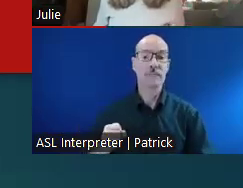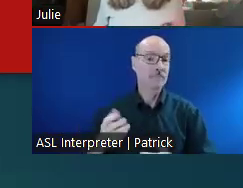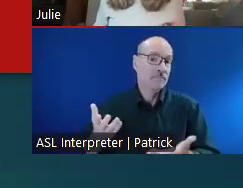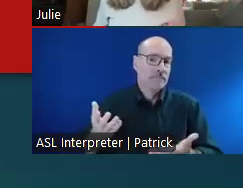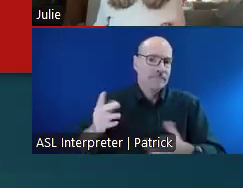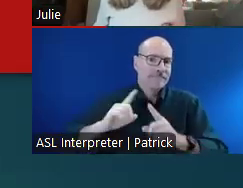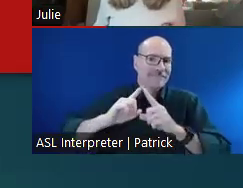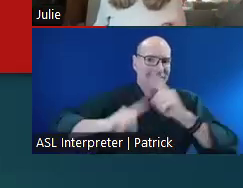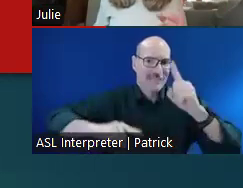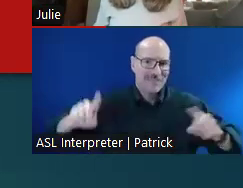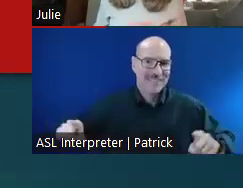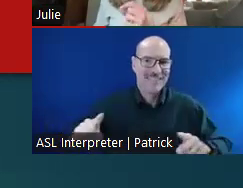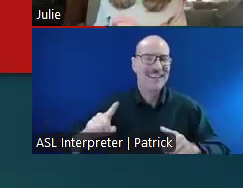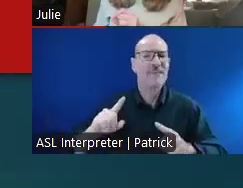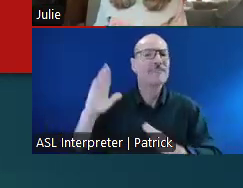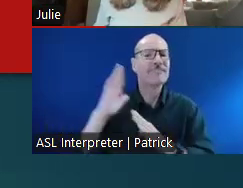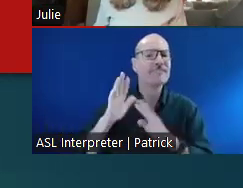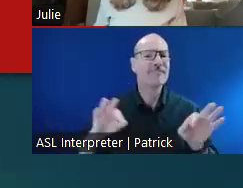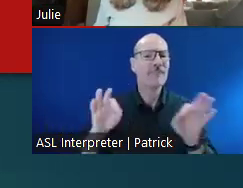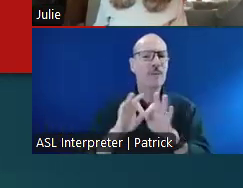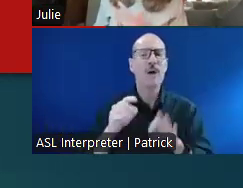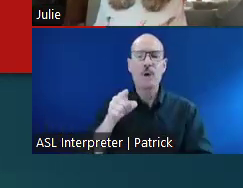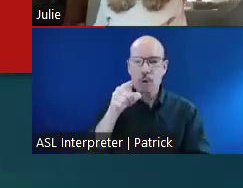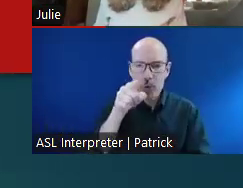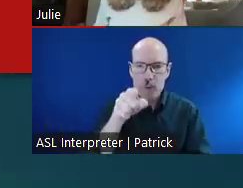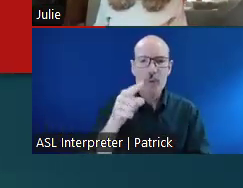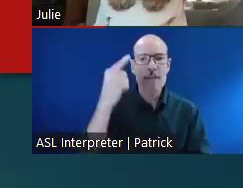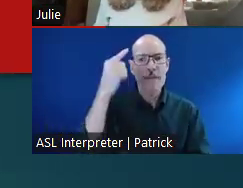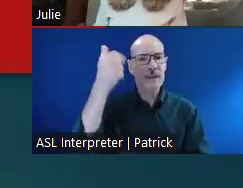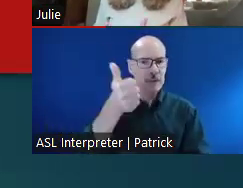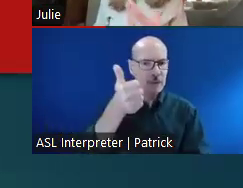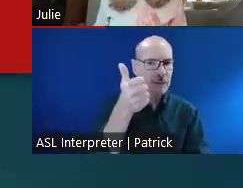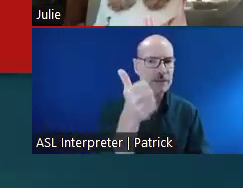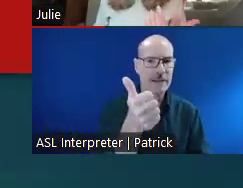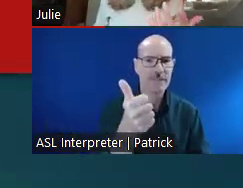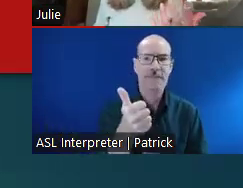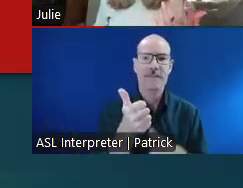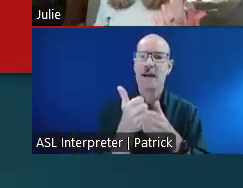The key point about this is that you need to figure out what works for you. We are all very different.